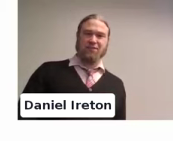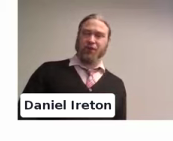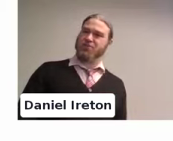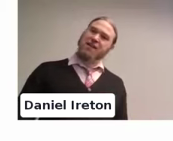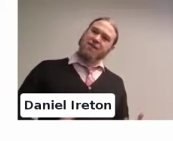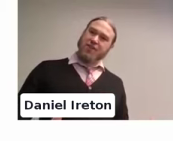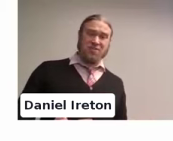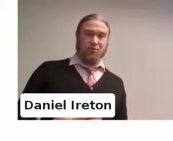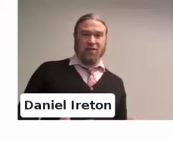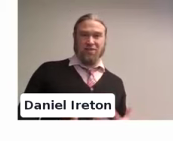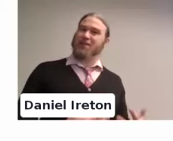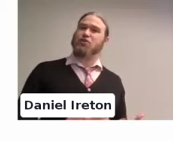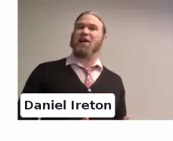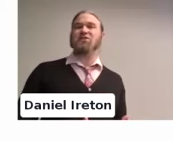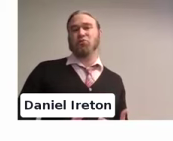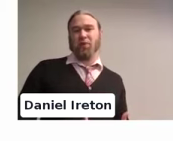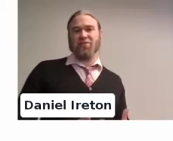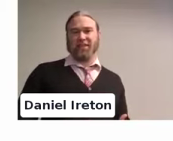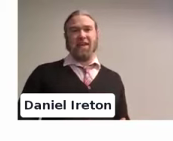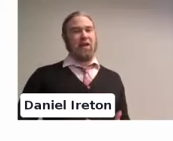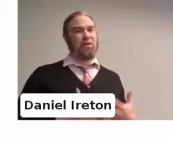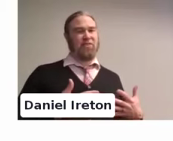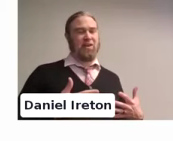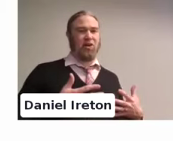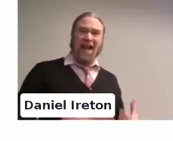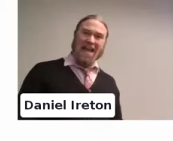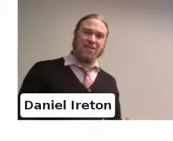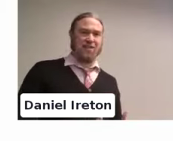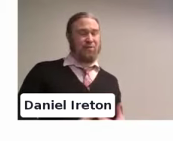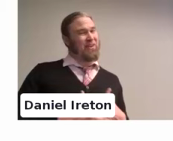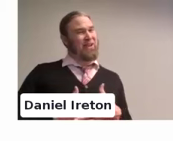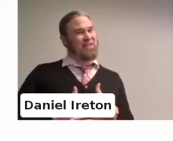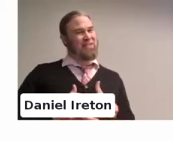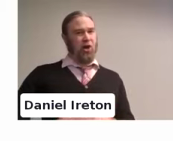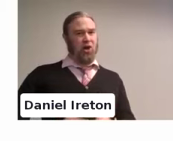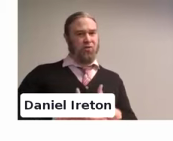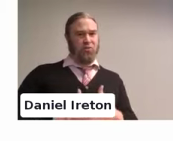They are wanting to take look at games, but games for them are more of an excuse to hang out something happening.